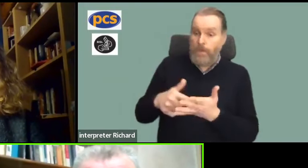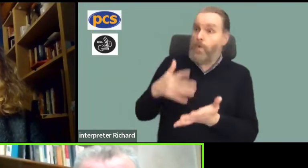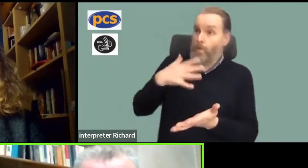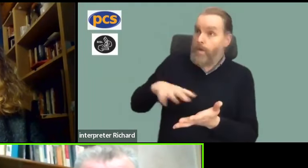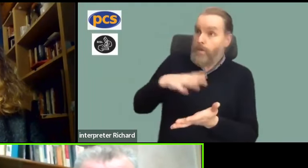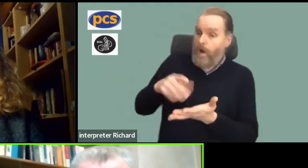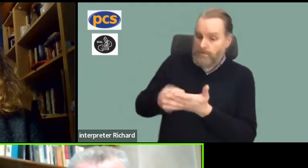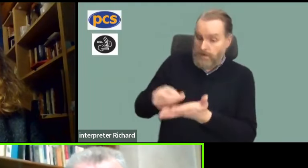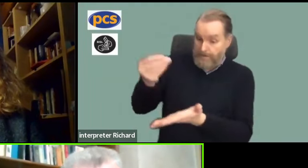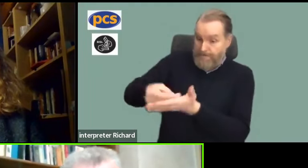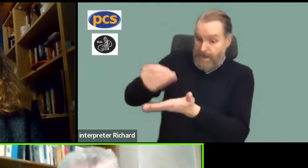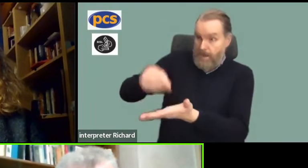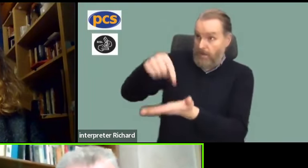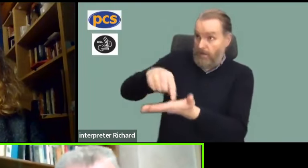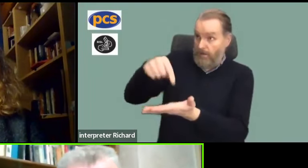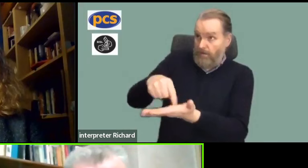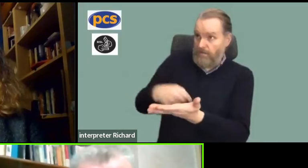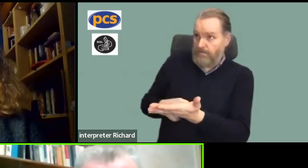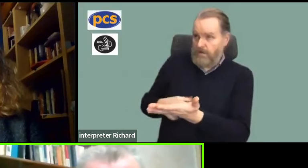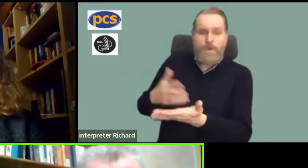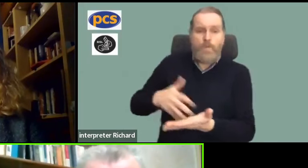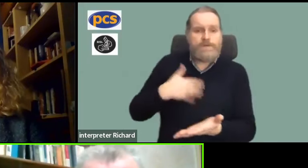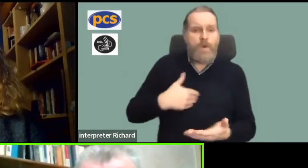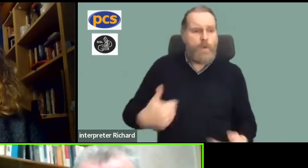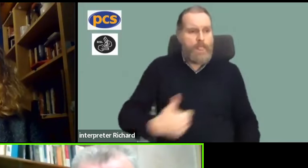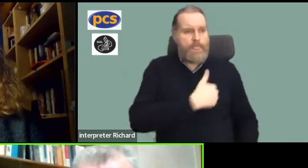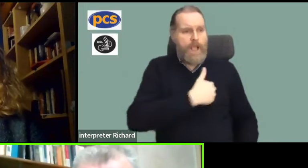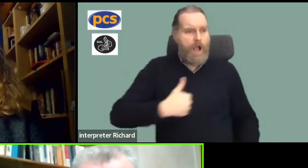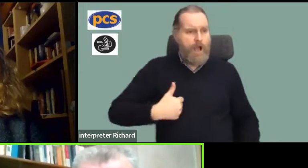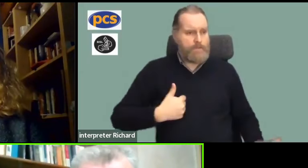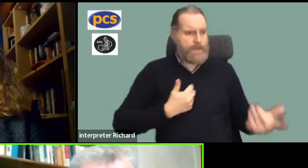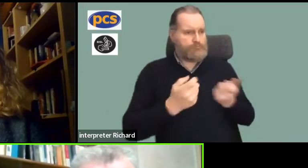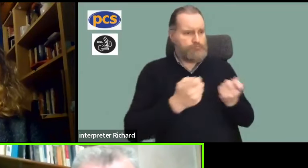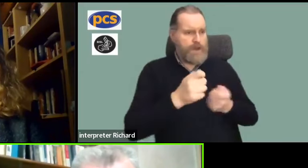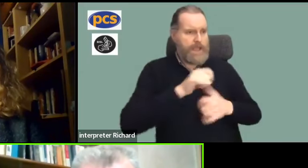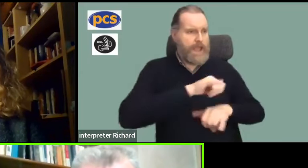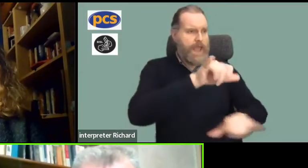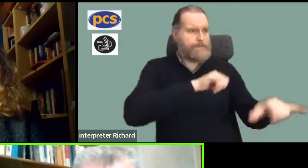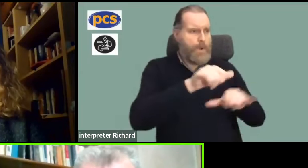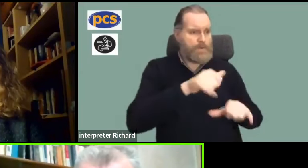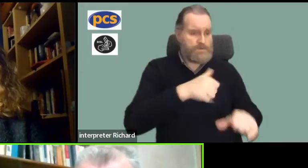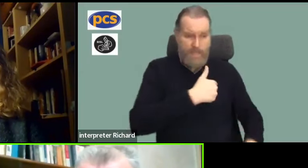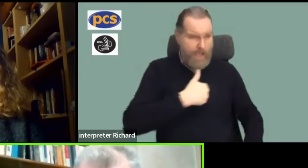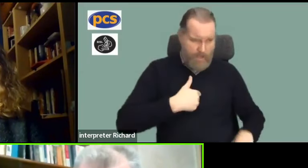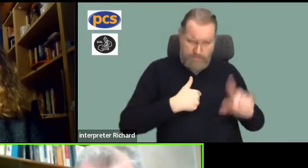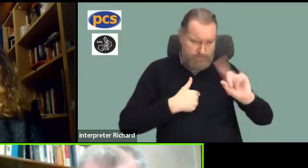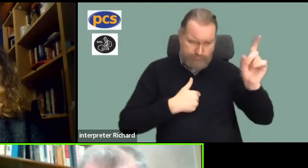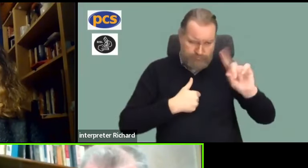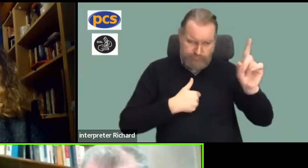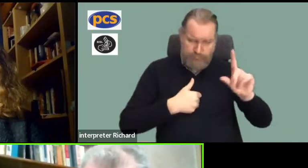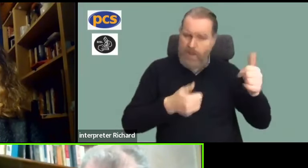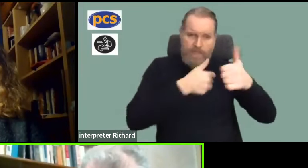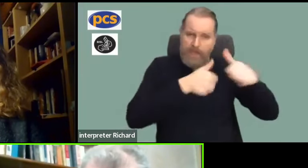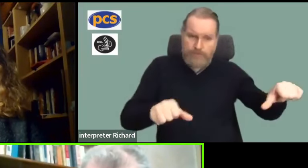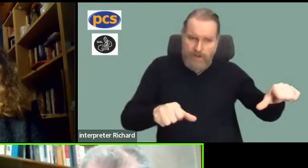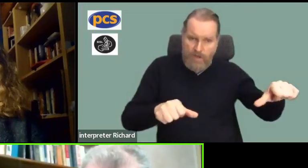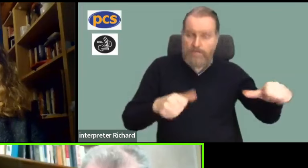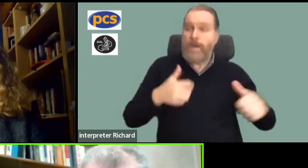week. What we need here is money on the table, not soldiers in n airports, and I do think that that does quitely sum up. This is not the answer to er to any problem